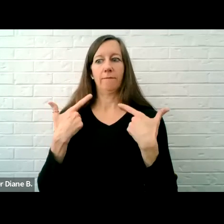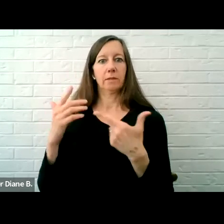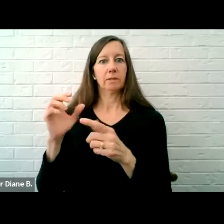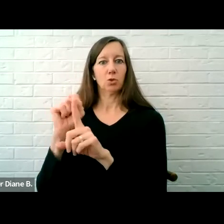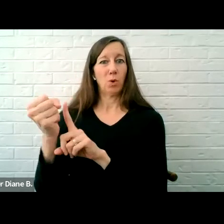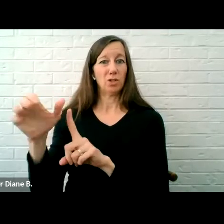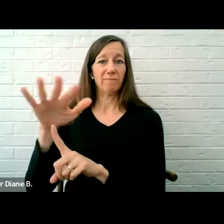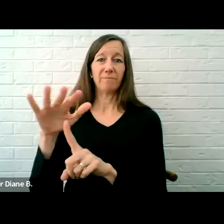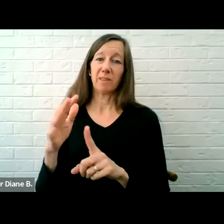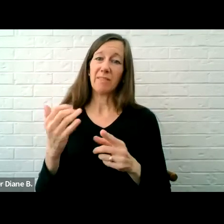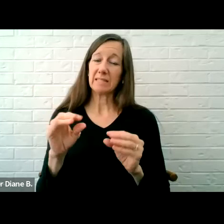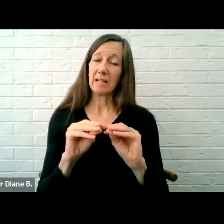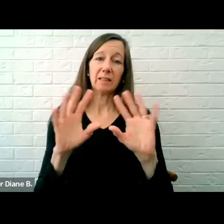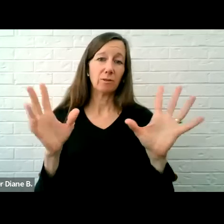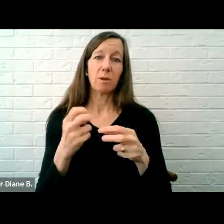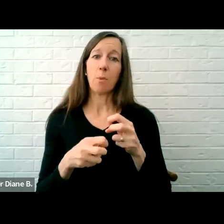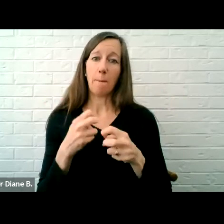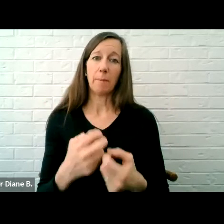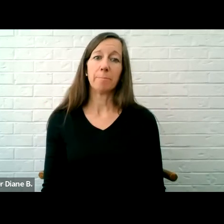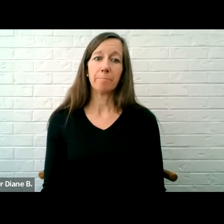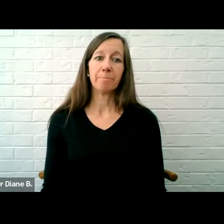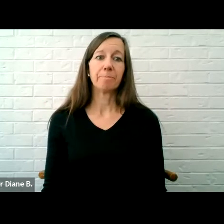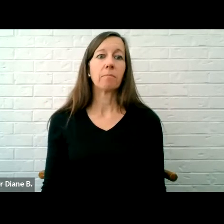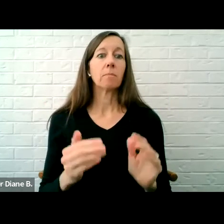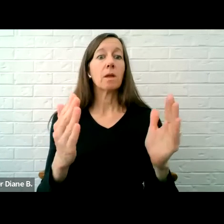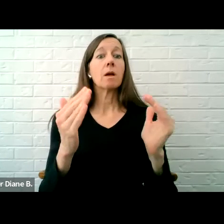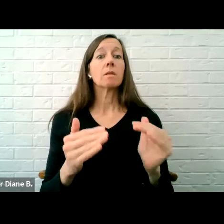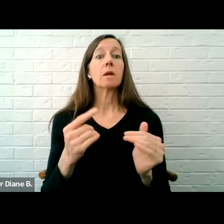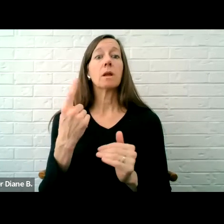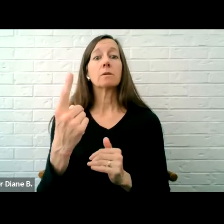clearly, the next one is more of a comment